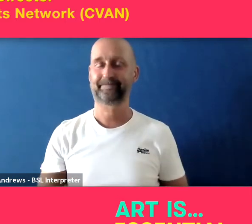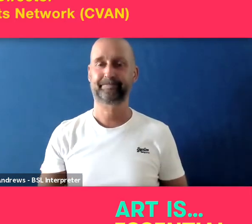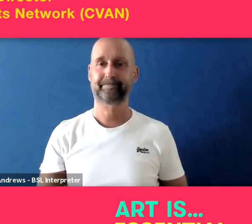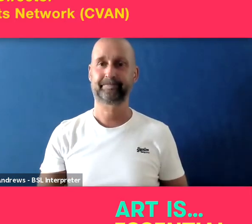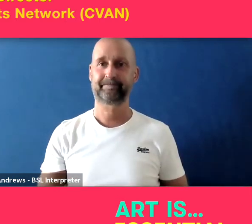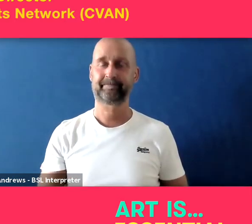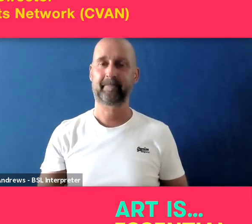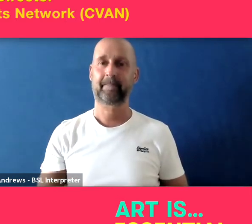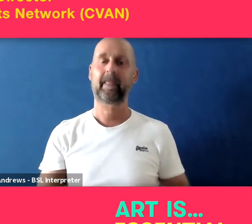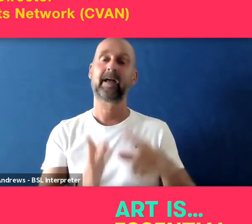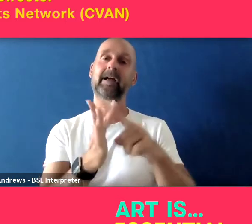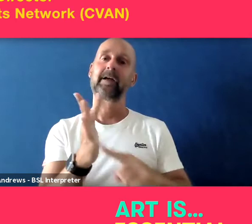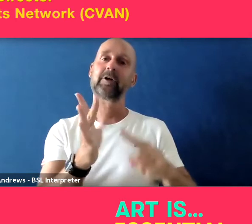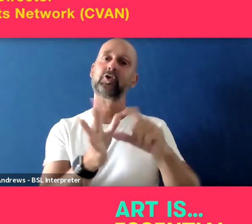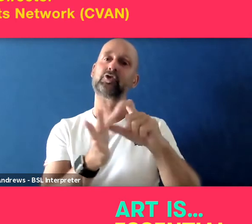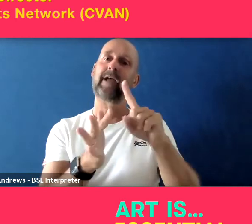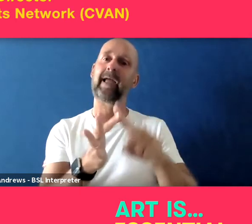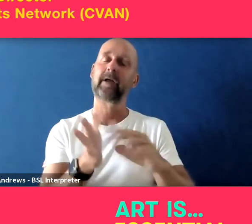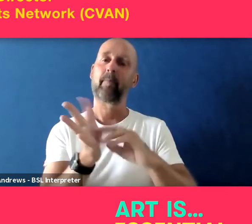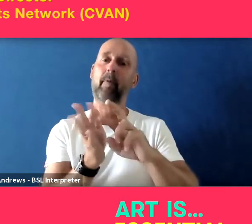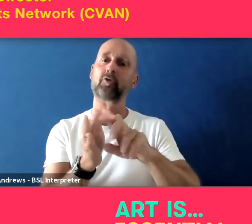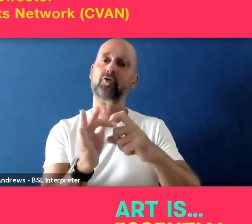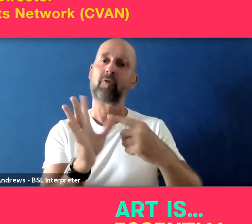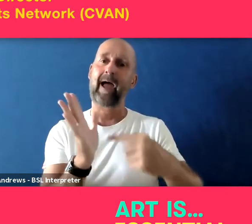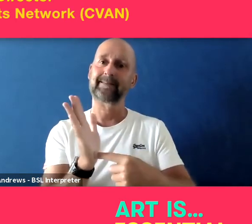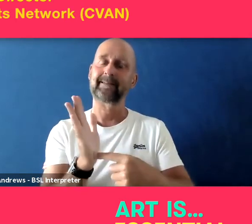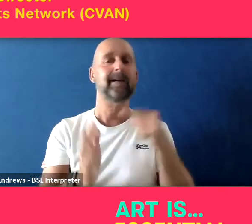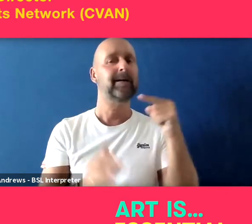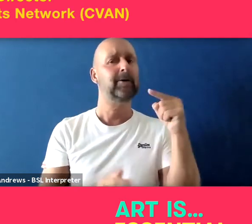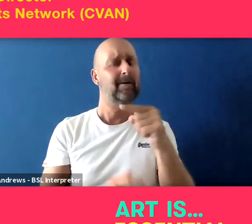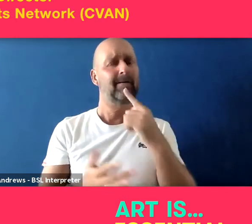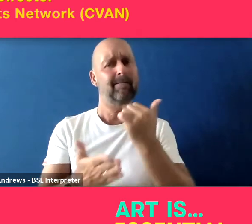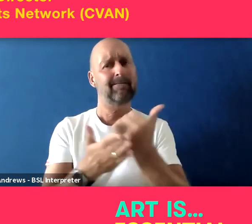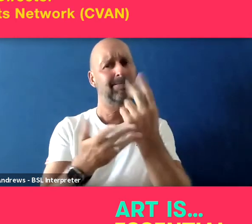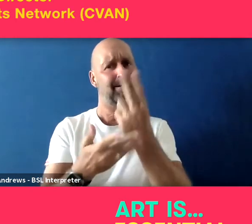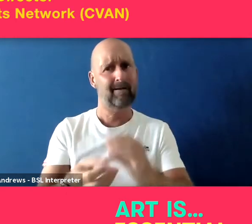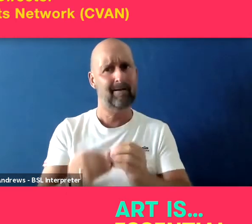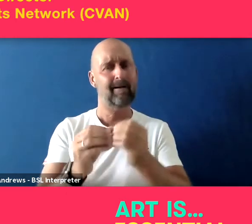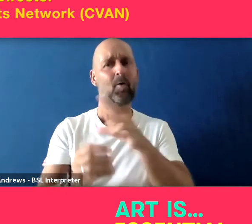Jade Montserrat is a brilliant artist whose research-led practice excavates shared histories